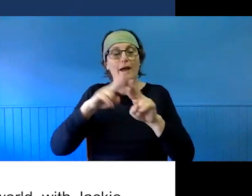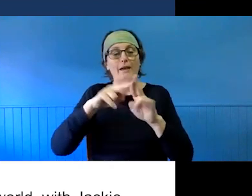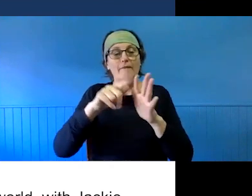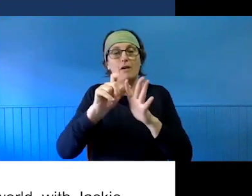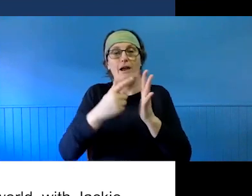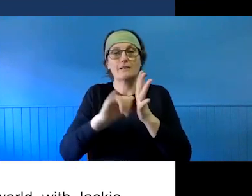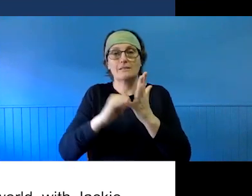arts leadership.